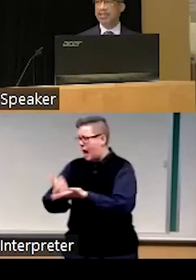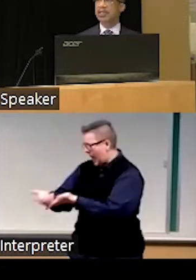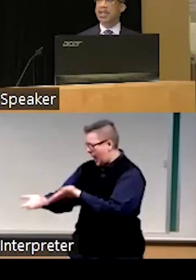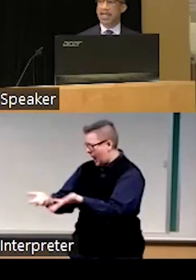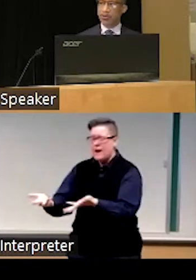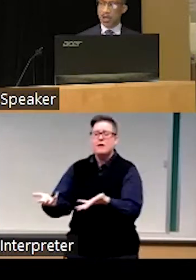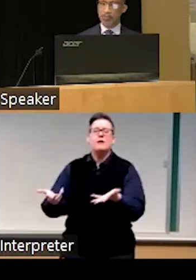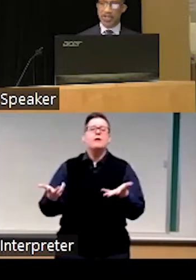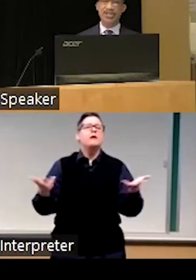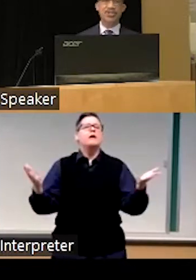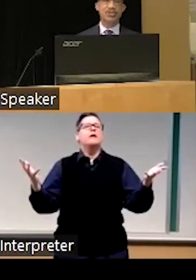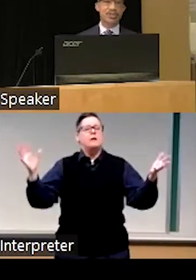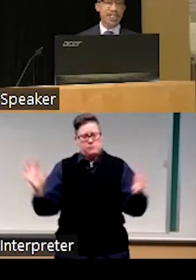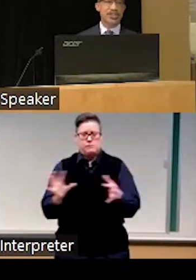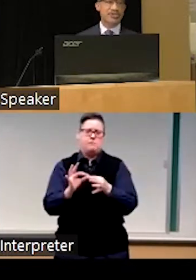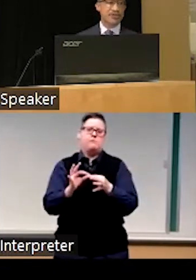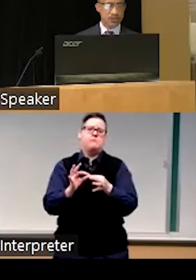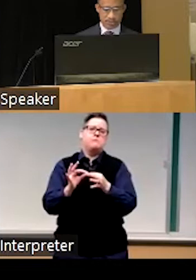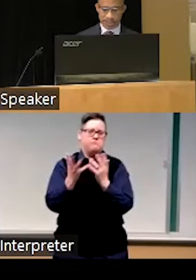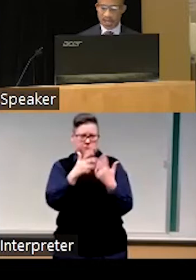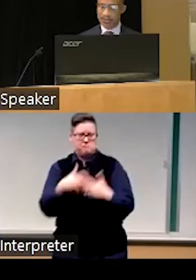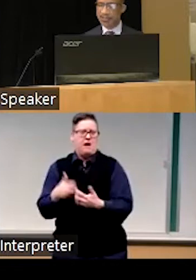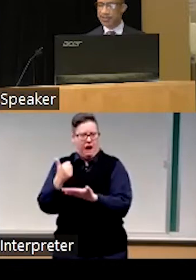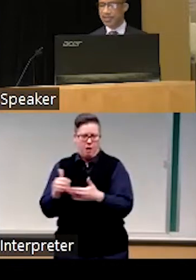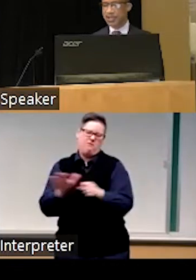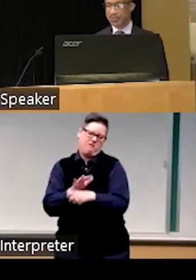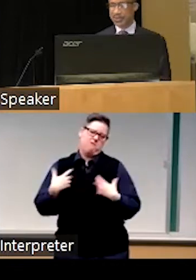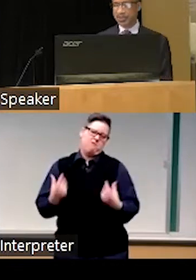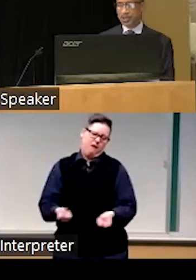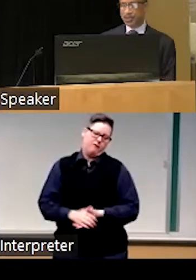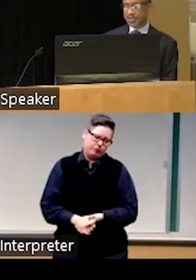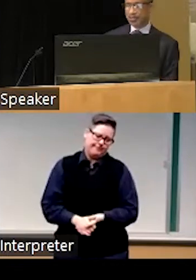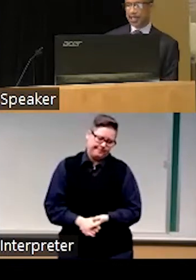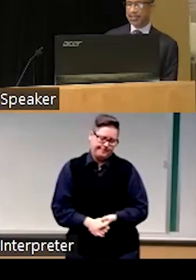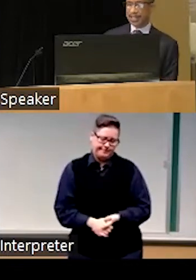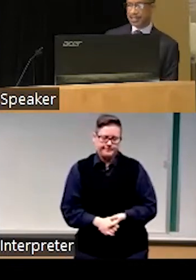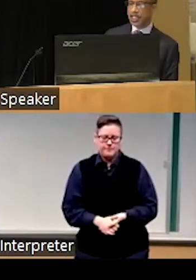can abridge to leading to full recovery for individuals serious and persistent mental illness